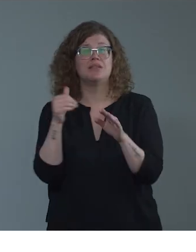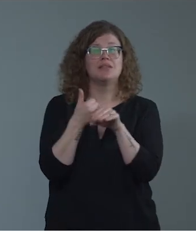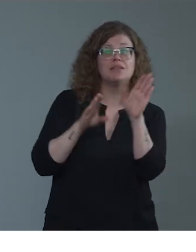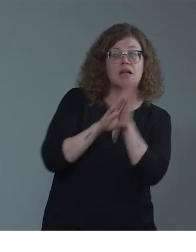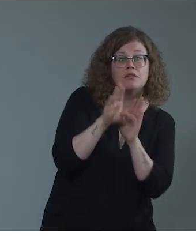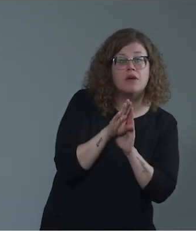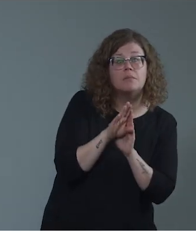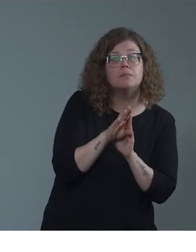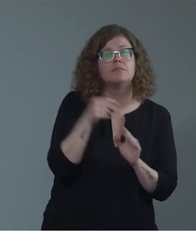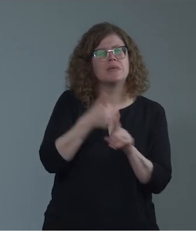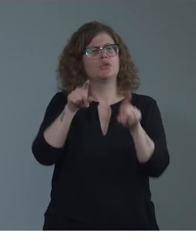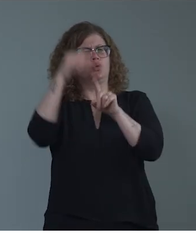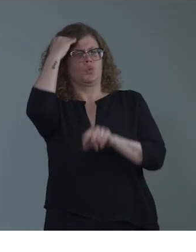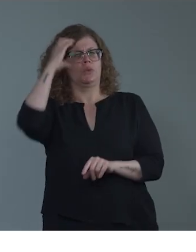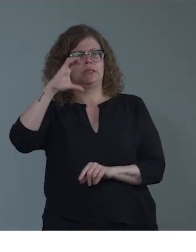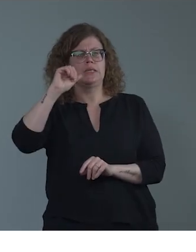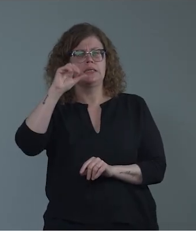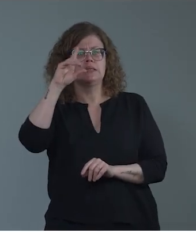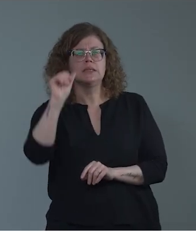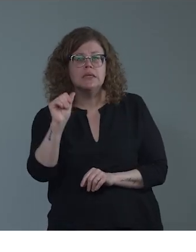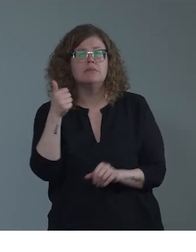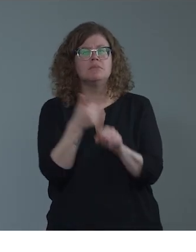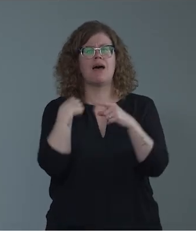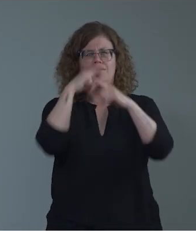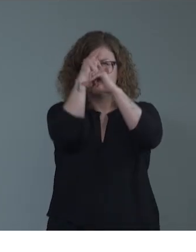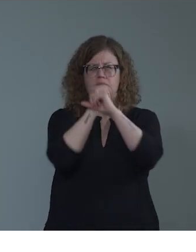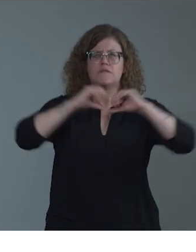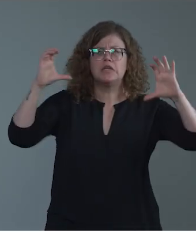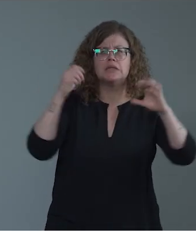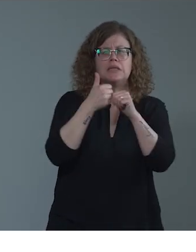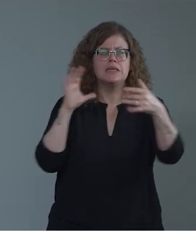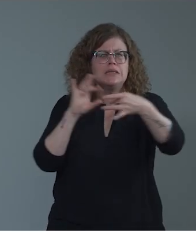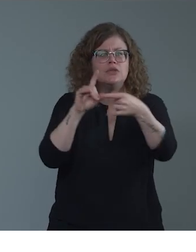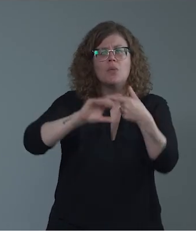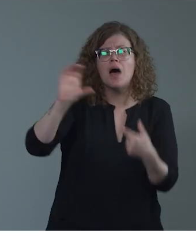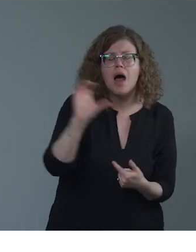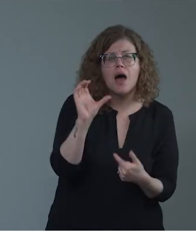has a vision of a creative, connected Calgary through the arts where everyone is empowered to lead a creative life.